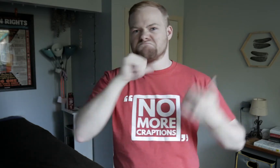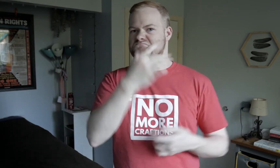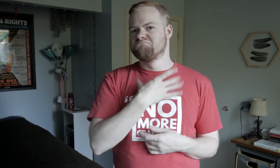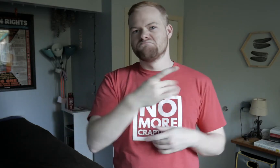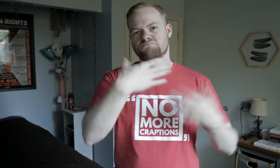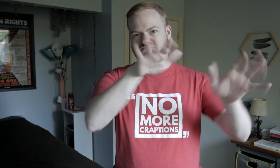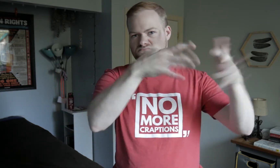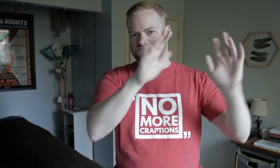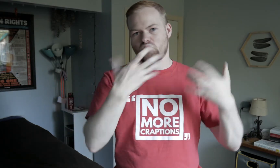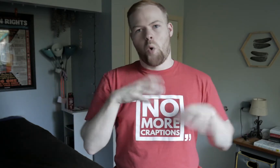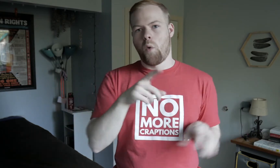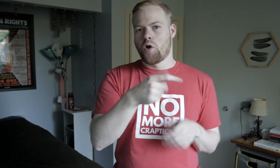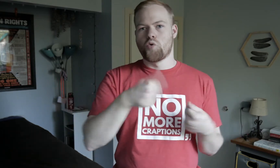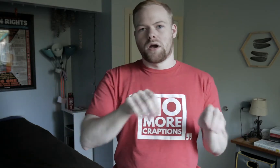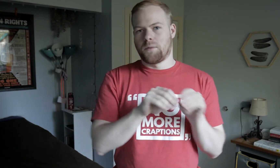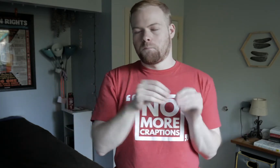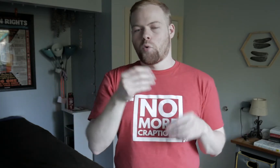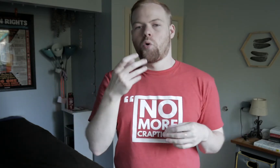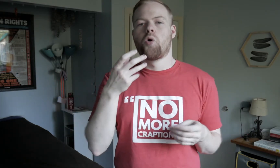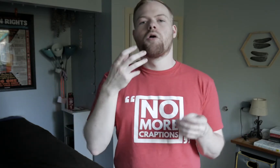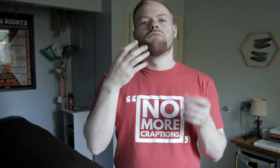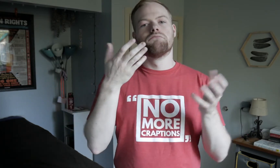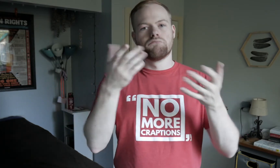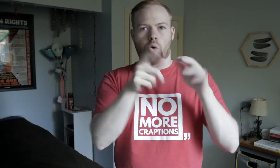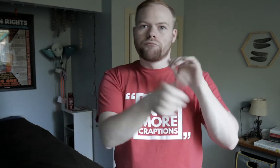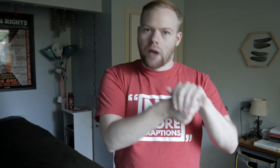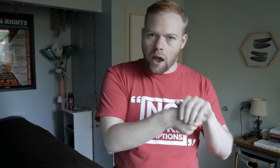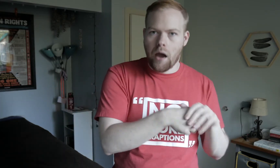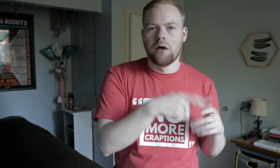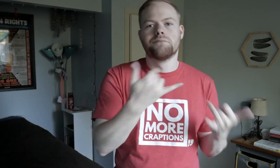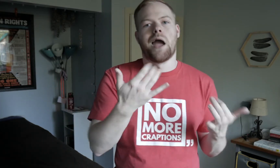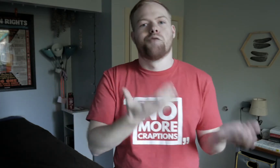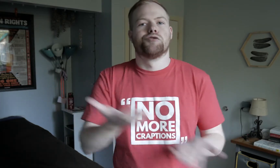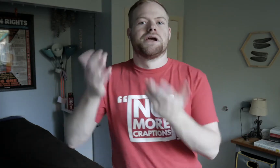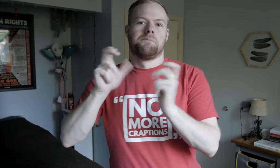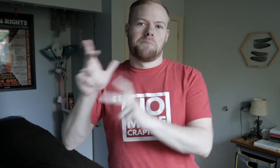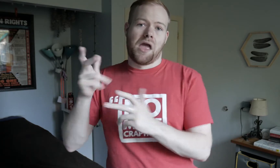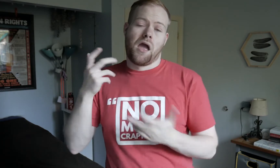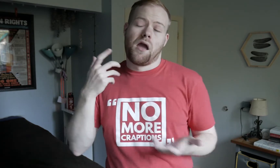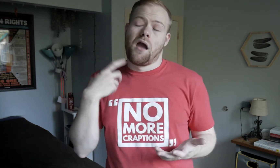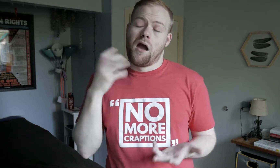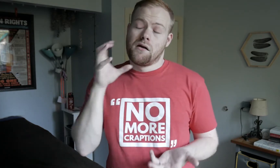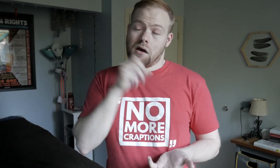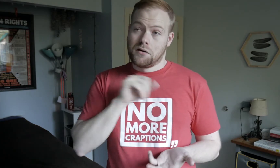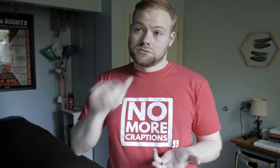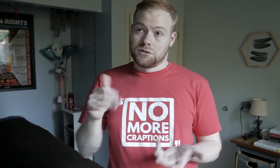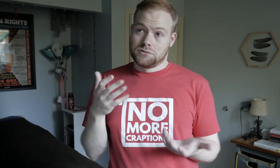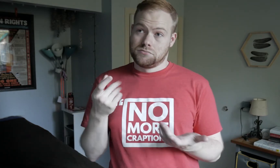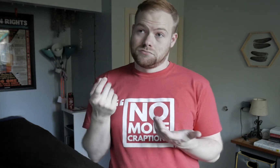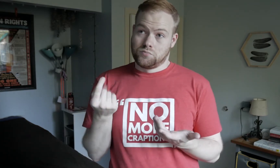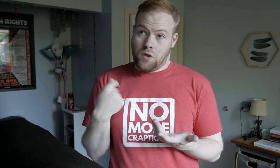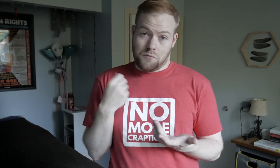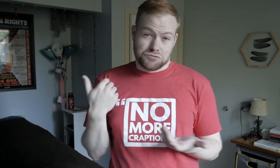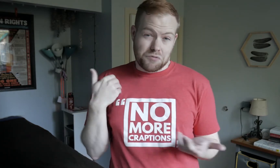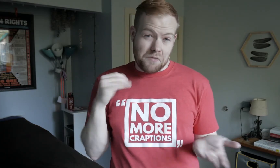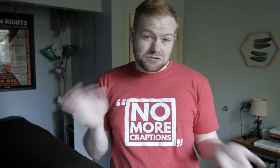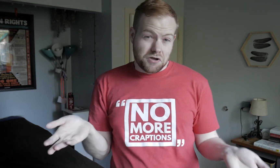didn’t like them, and didn’t want them anymore. So they went into hiding, and now bringing them back. I guess that’s what I was reminded of?